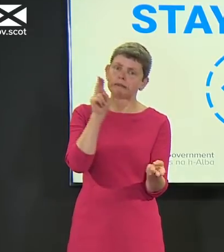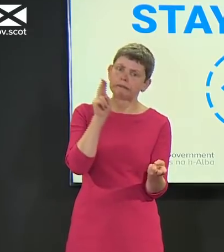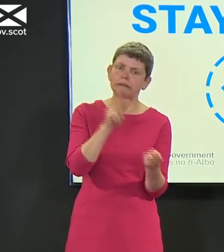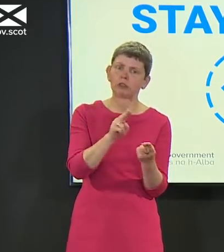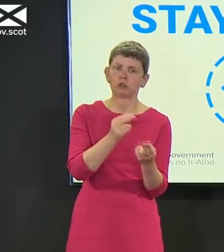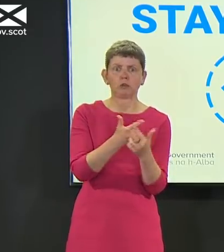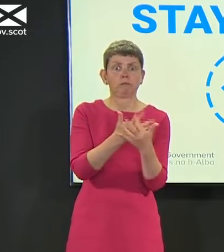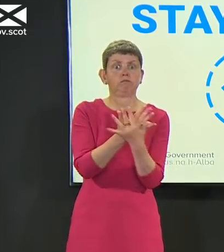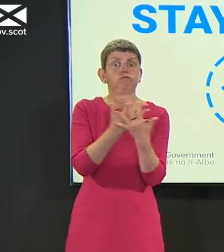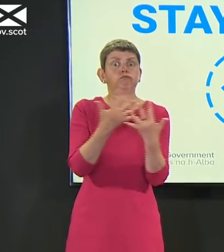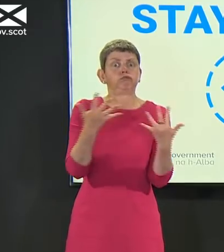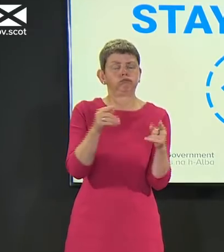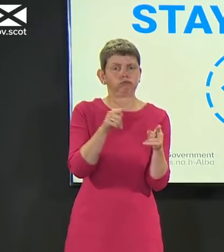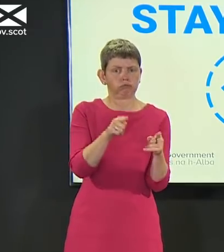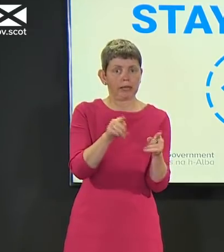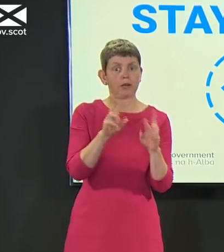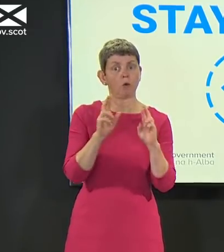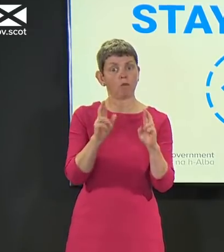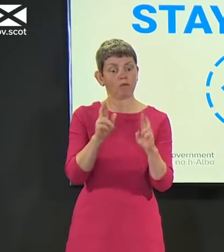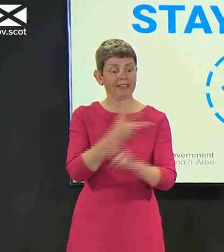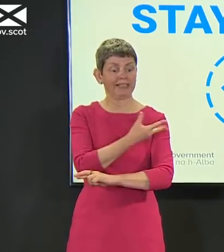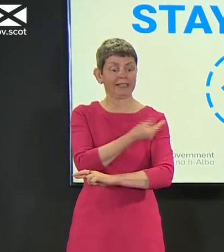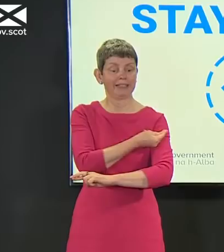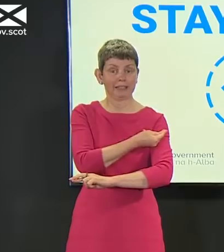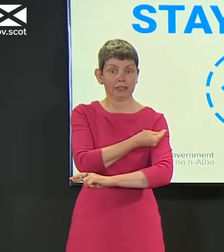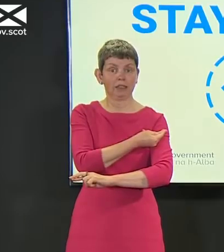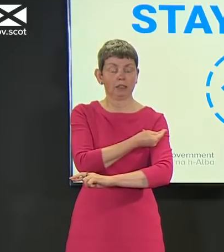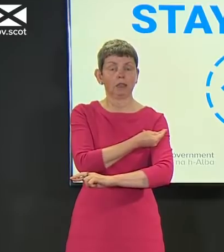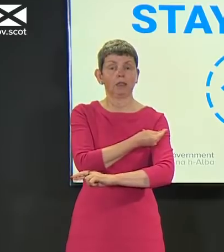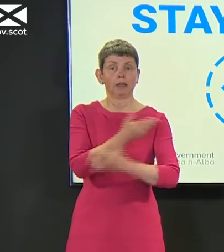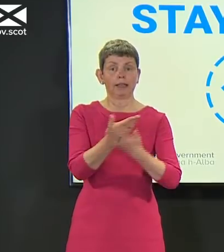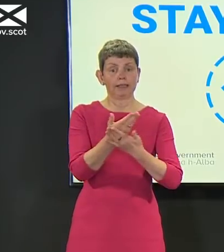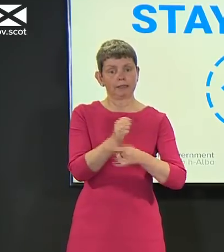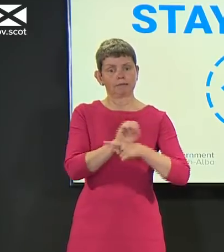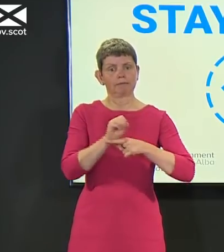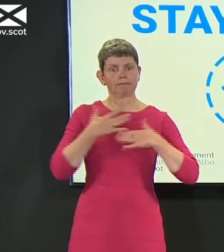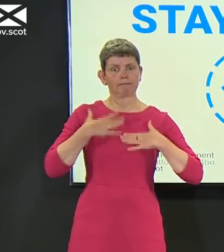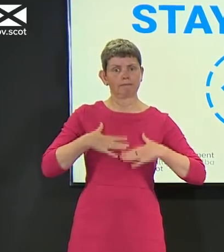has a suppressive effect on transmission as well although its bigger effect is on stopping people